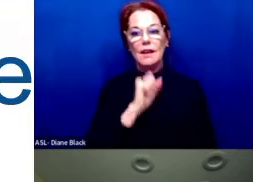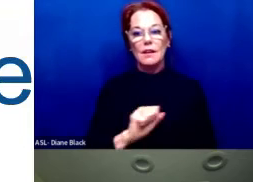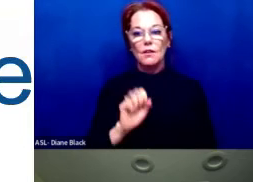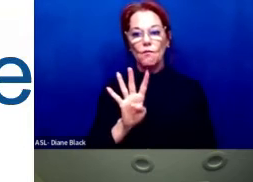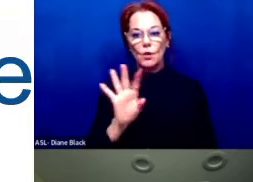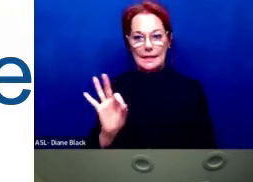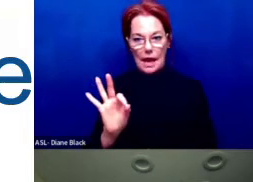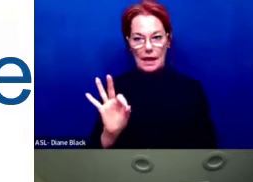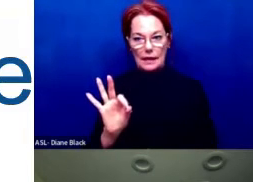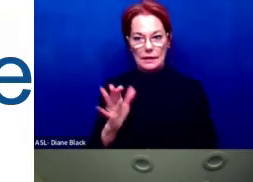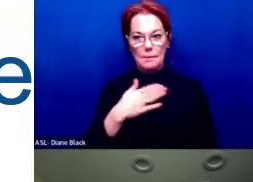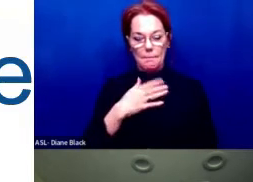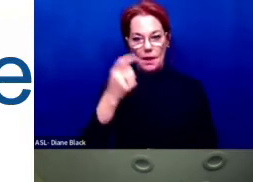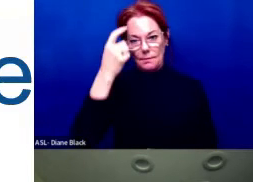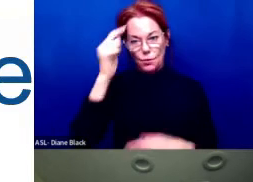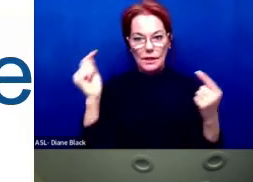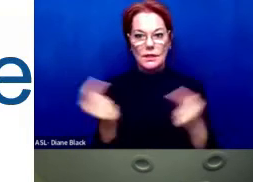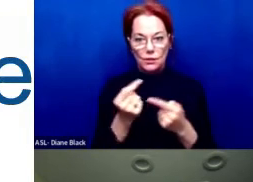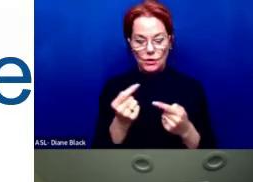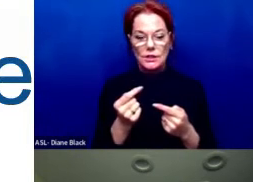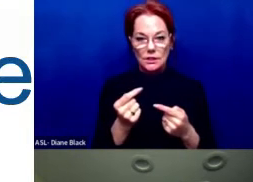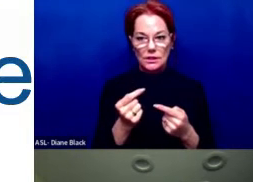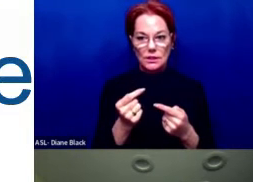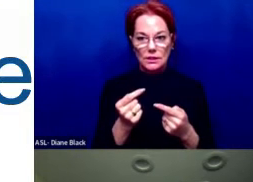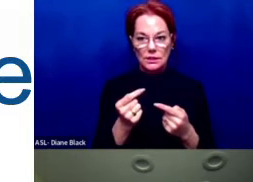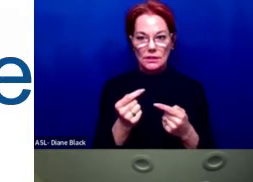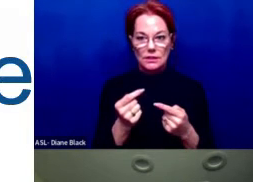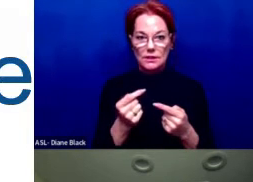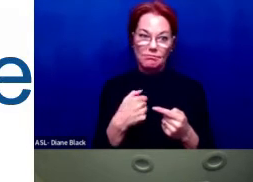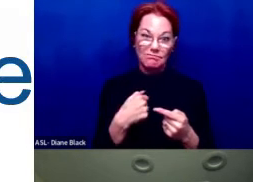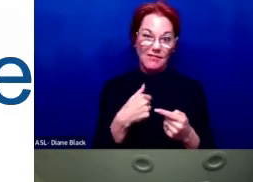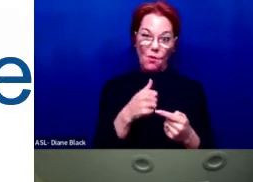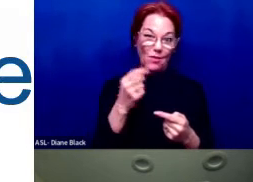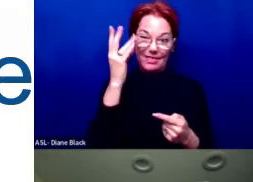sustained my brain injury. So I wasn't really thinking much about aging at that point I am